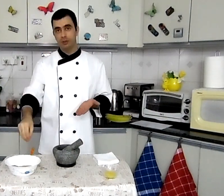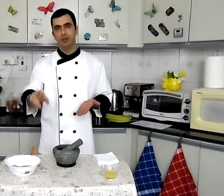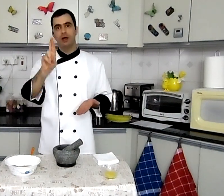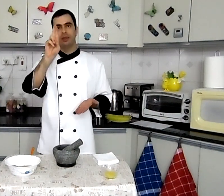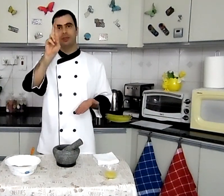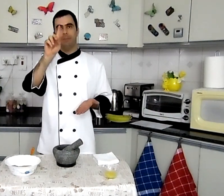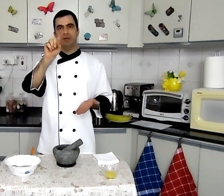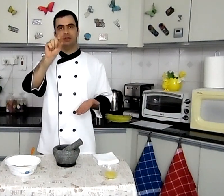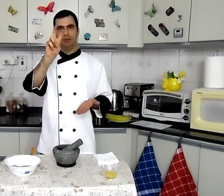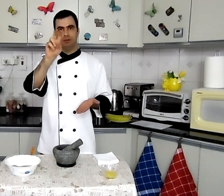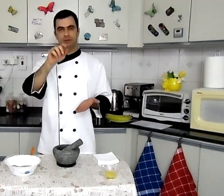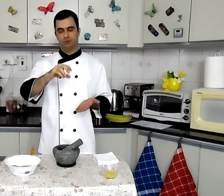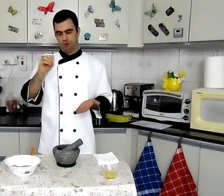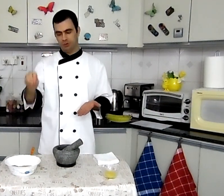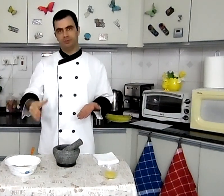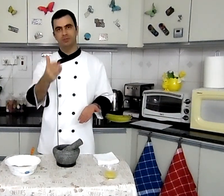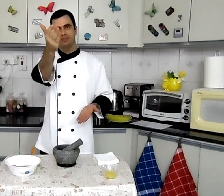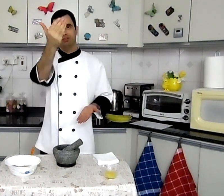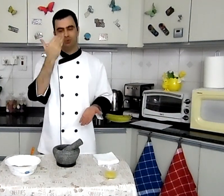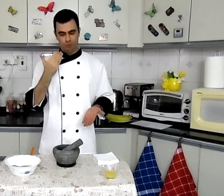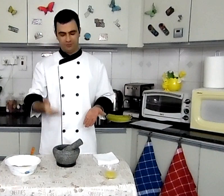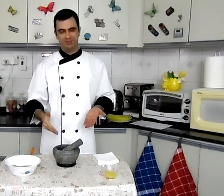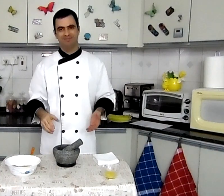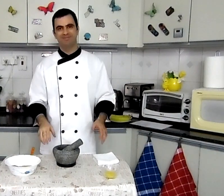and we add the melted butter to it ونضيف الزبدة المذوبة إليها